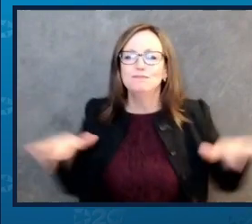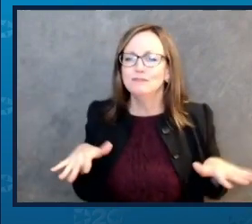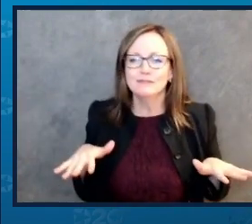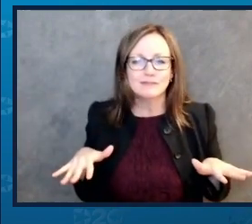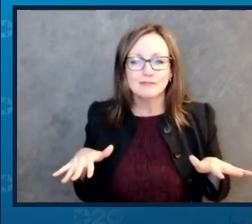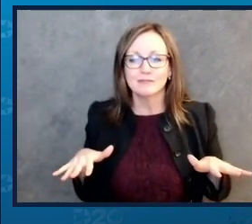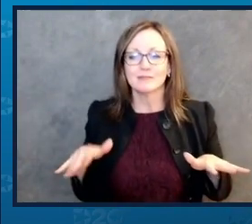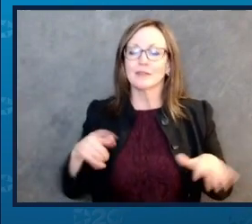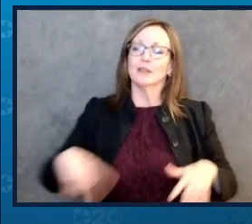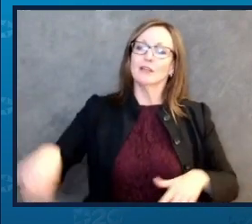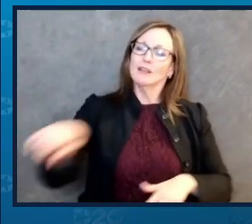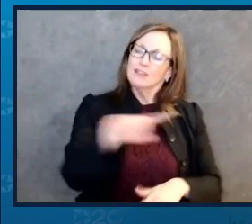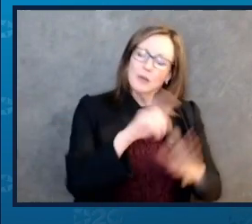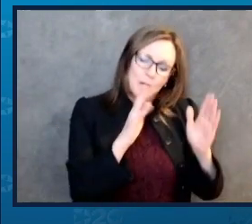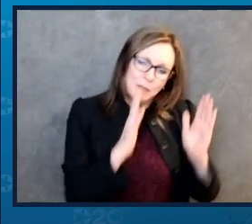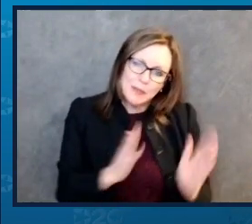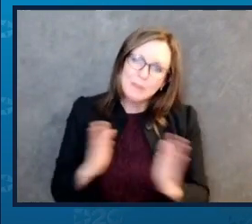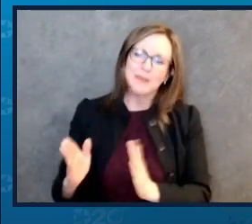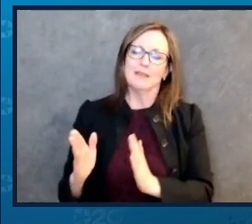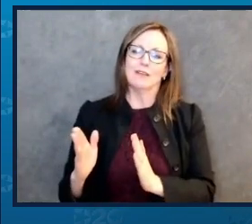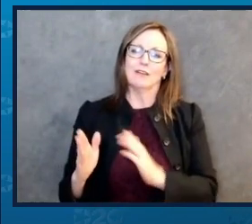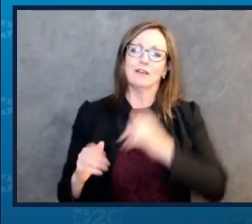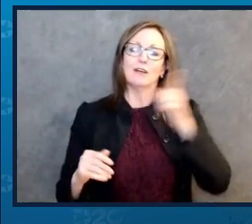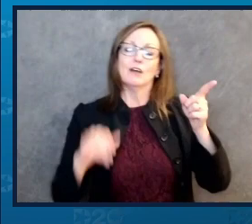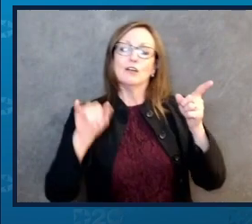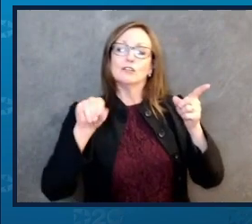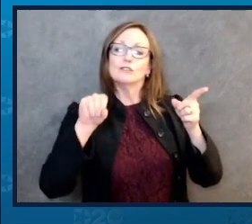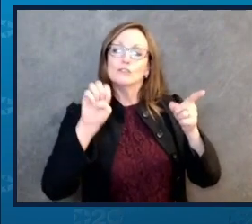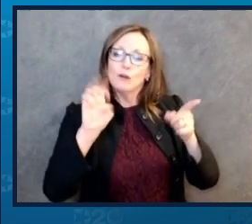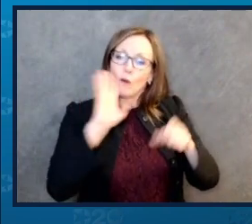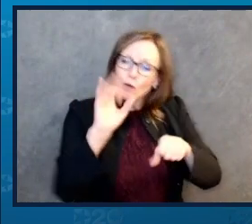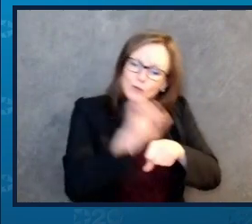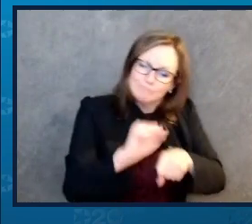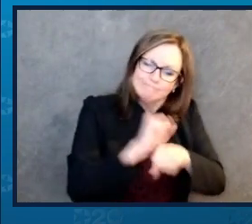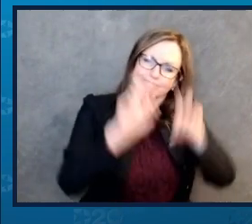SQUARELY FACE AND DISMANTLE